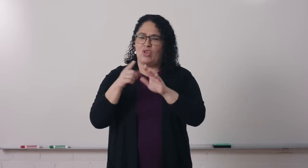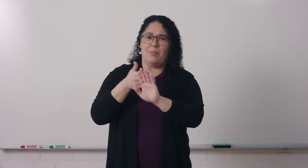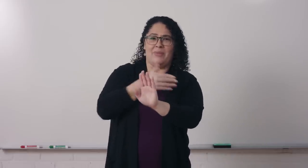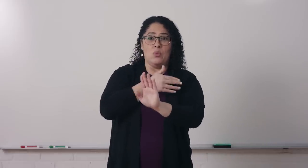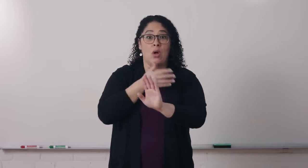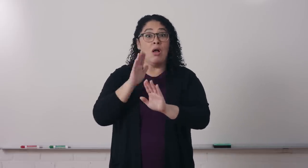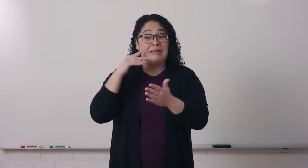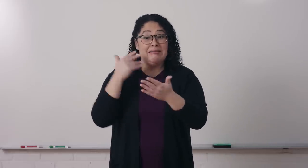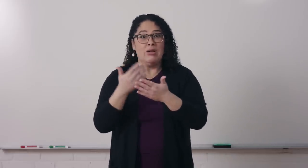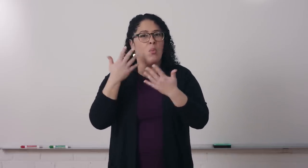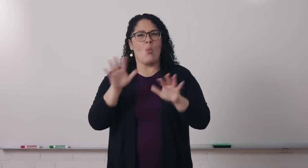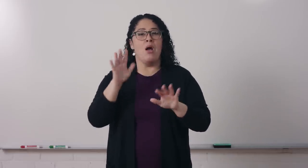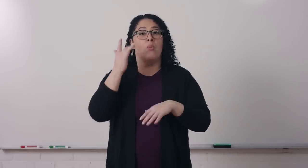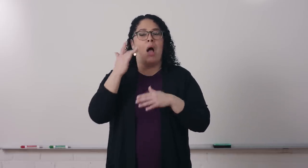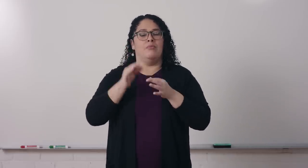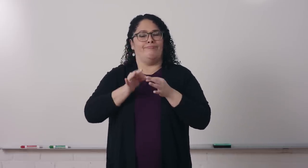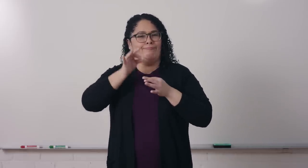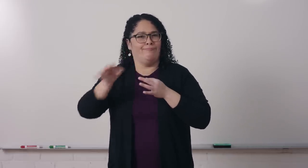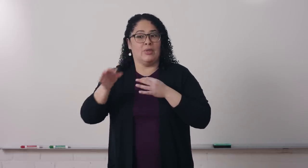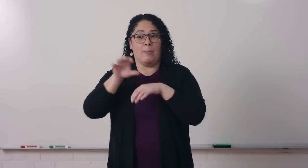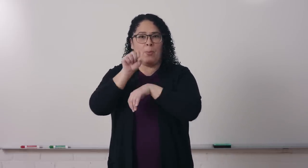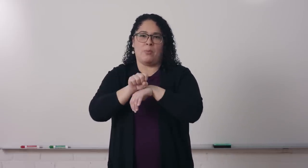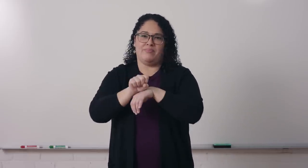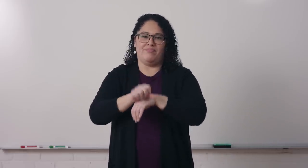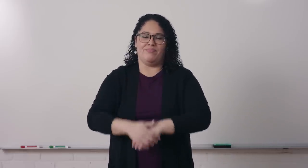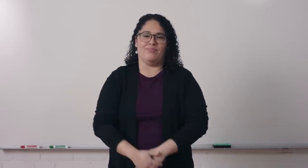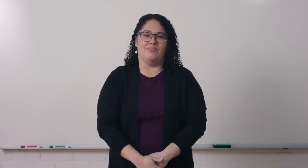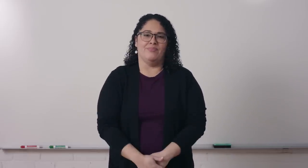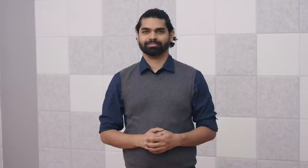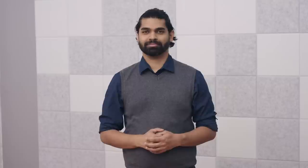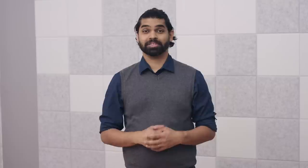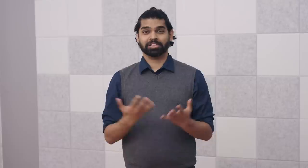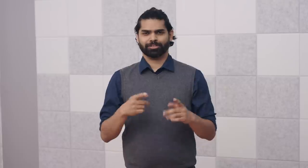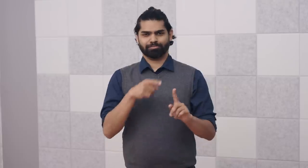start the process early to avoid delaying the appointment.